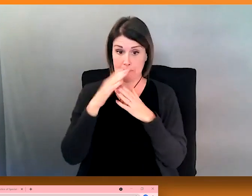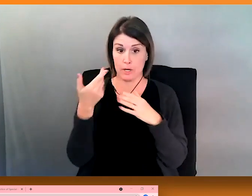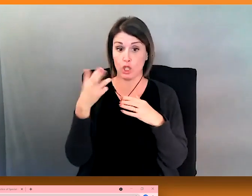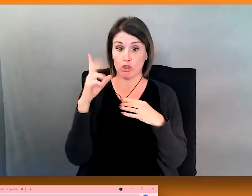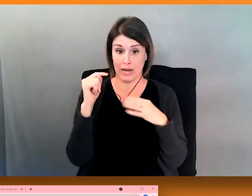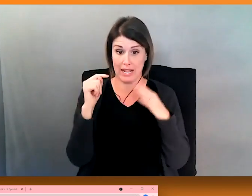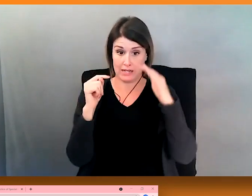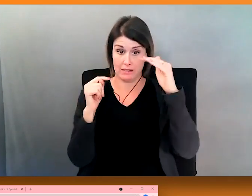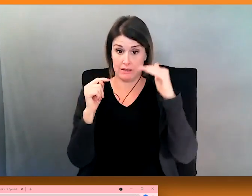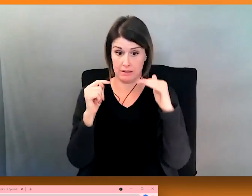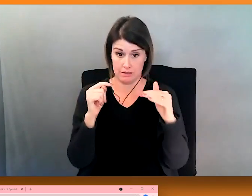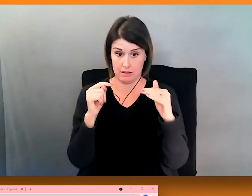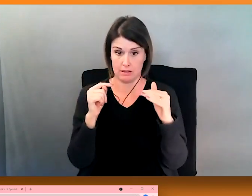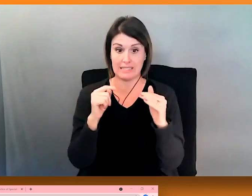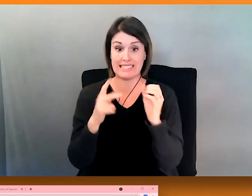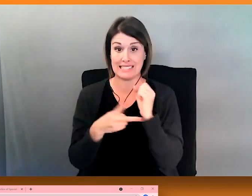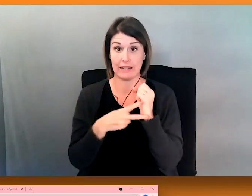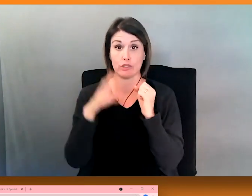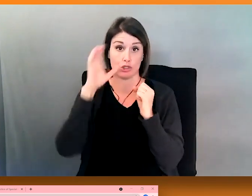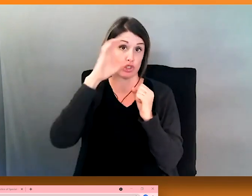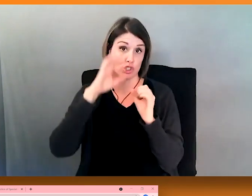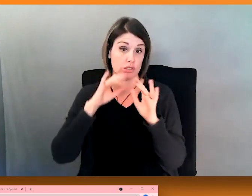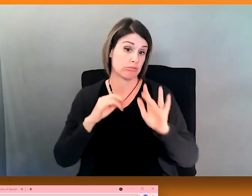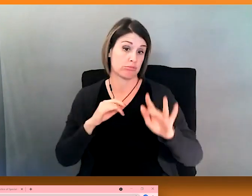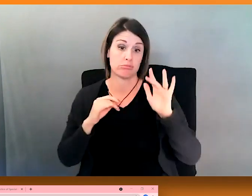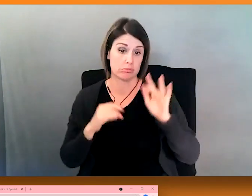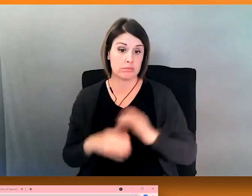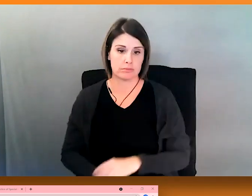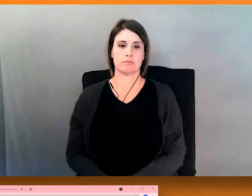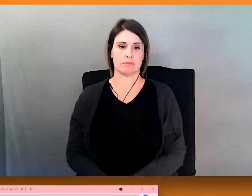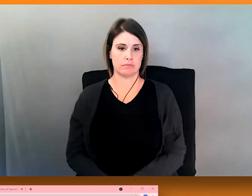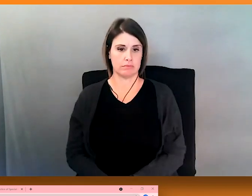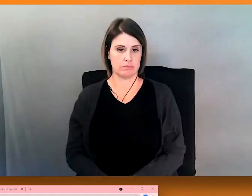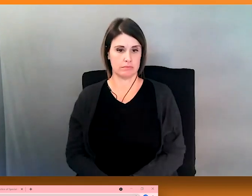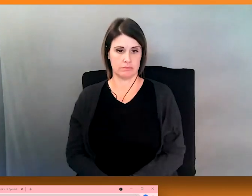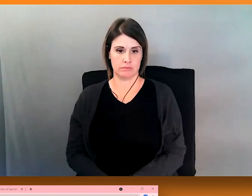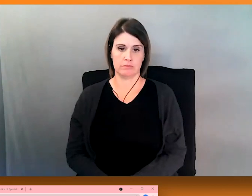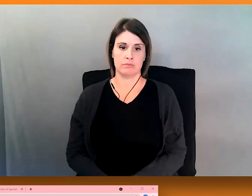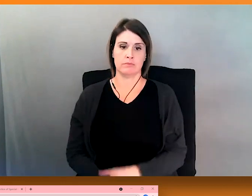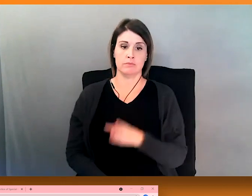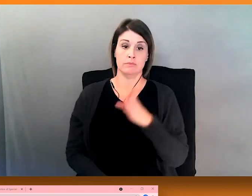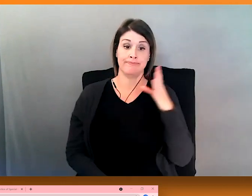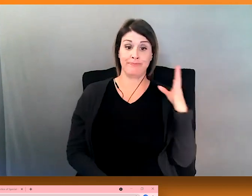and under your Grants tab, you'll see Saved Searches. If you go back to the Search Grant Opportunities,